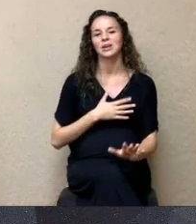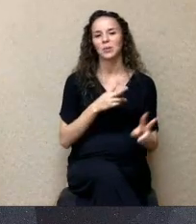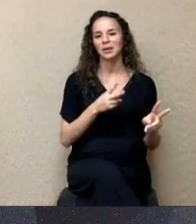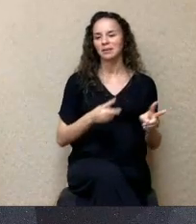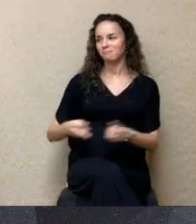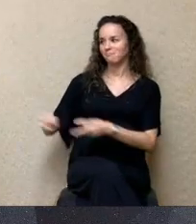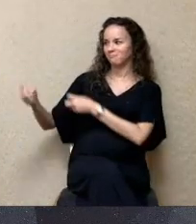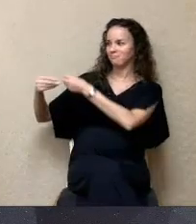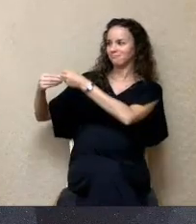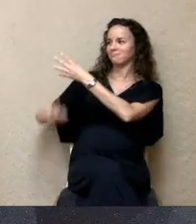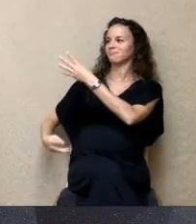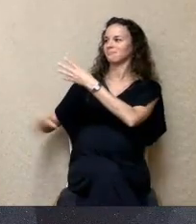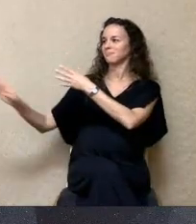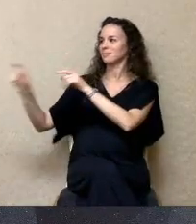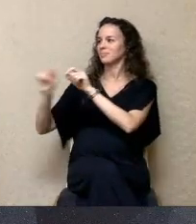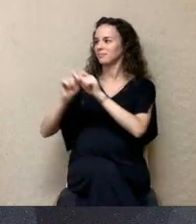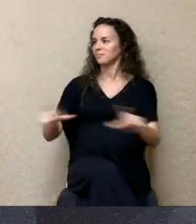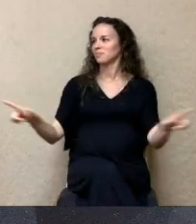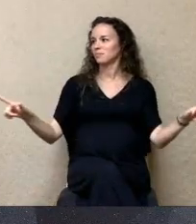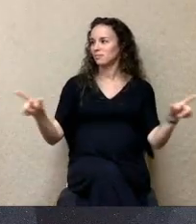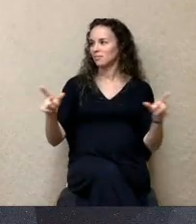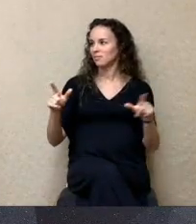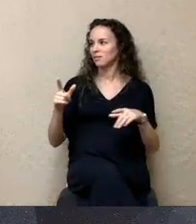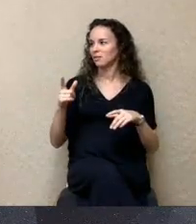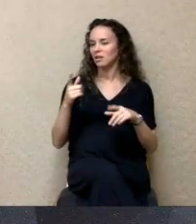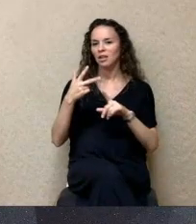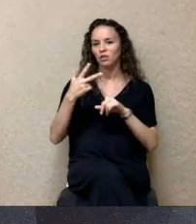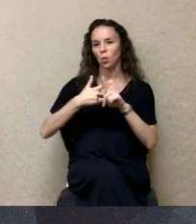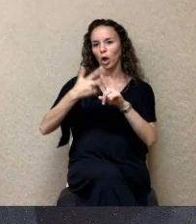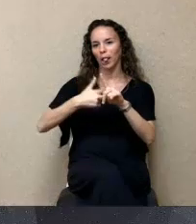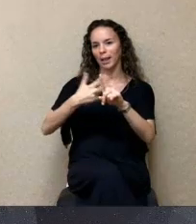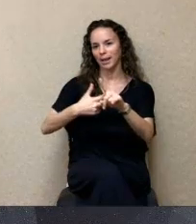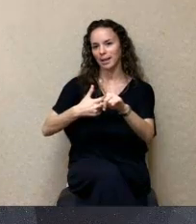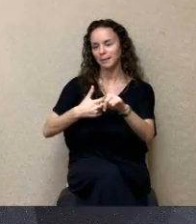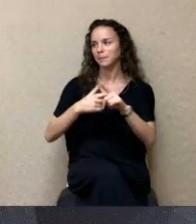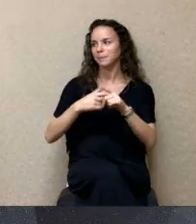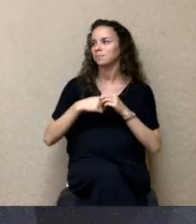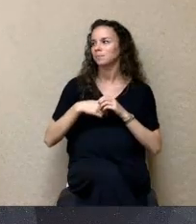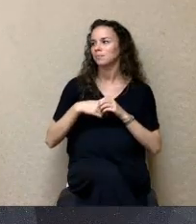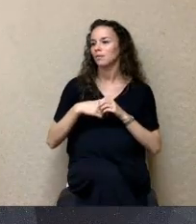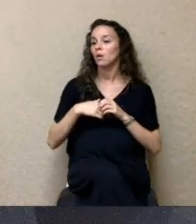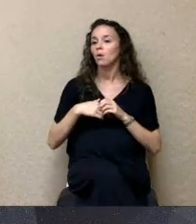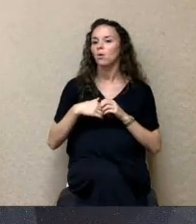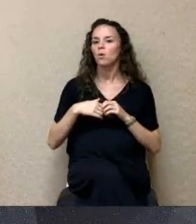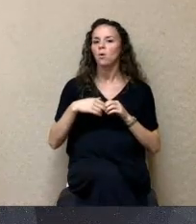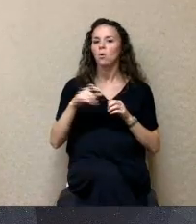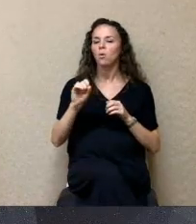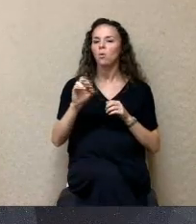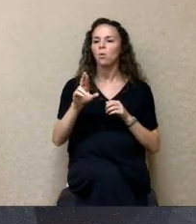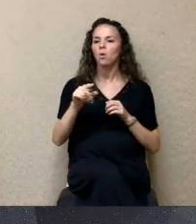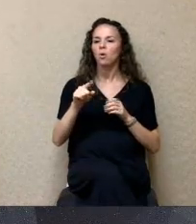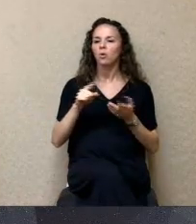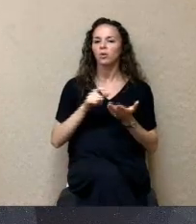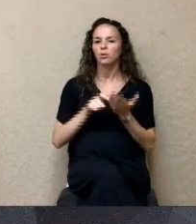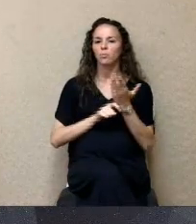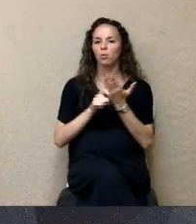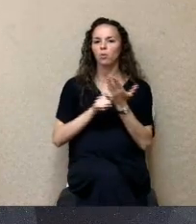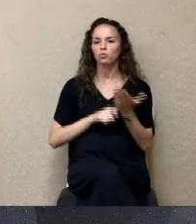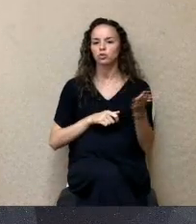list and the newsletter goes out four times a year. Or on the back of the brochure is the email address and Like